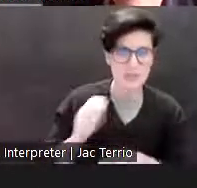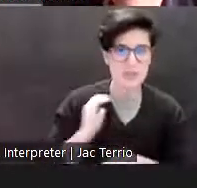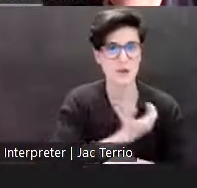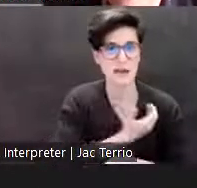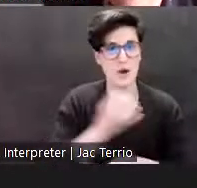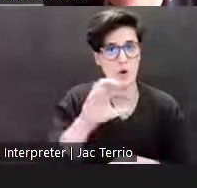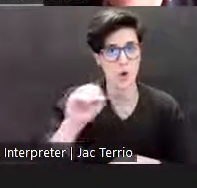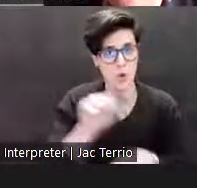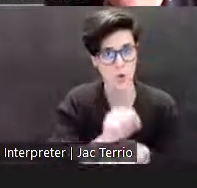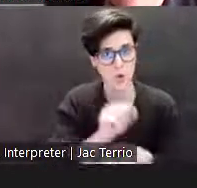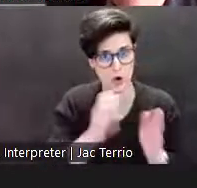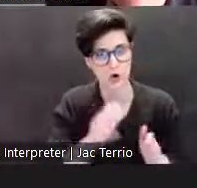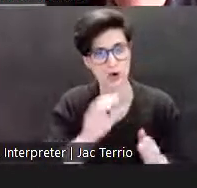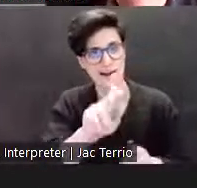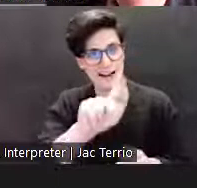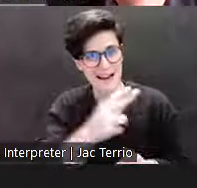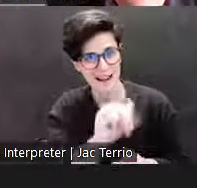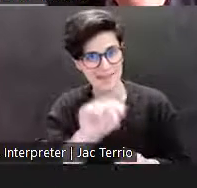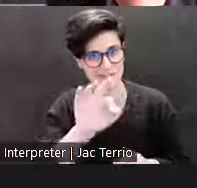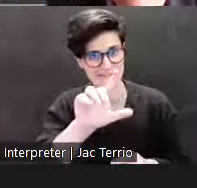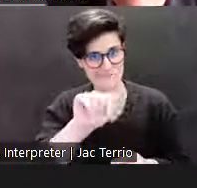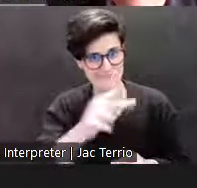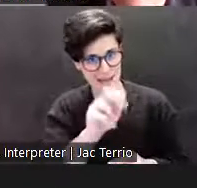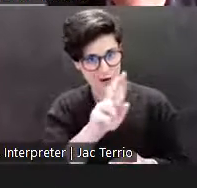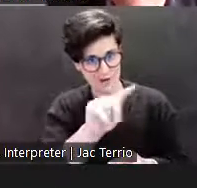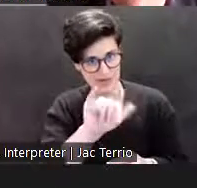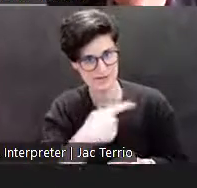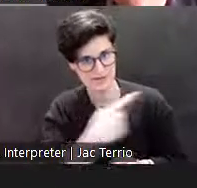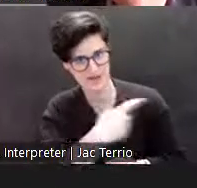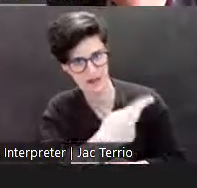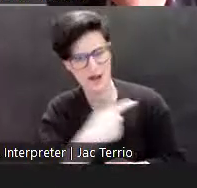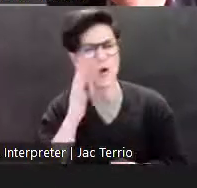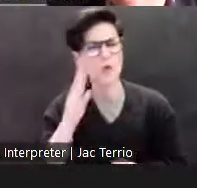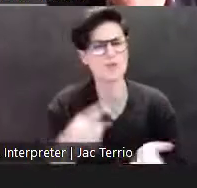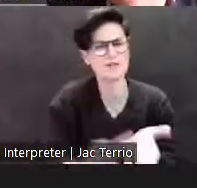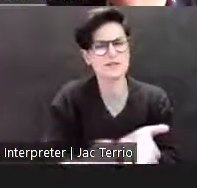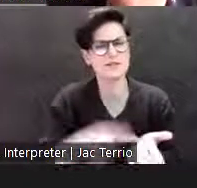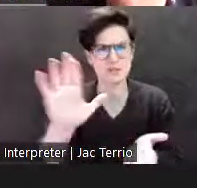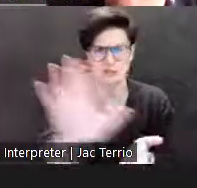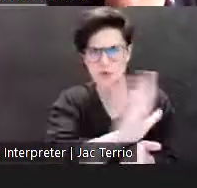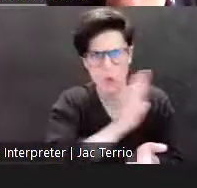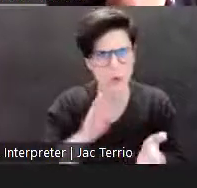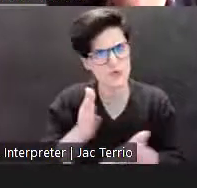Flirty and I are gonna discuss with you your rights under the Americans with disabilities.